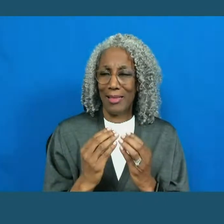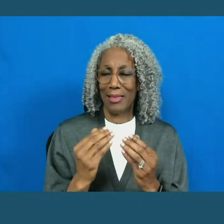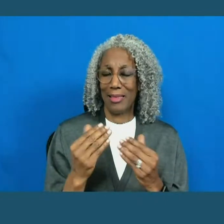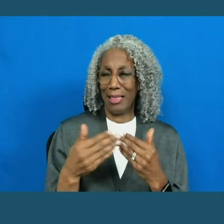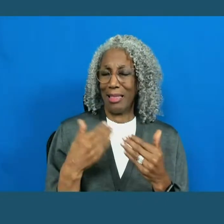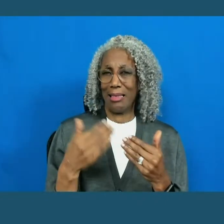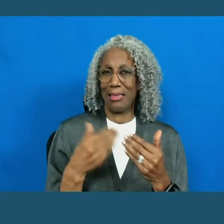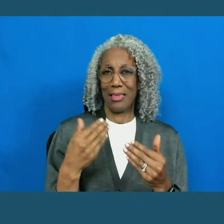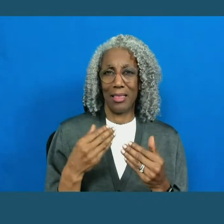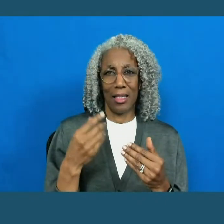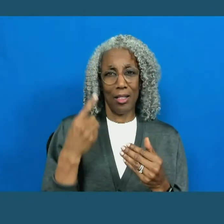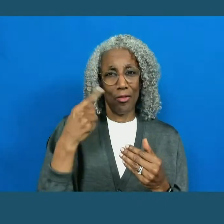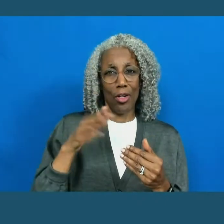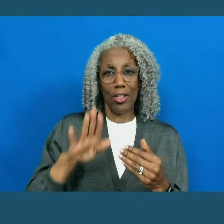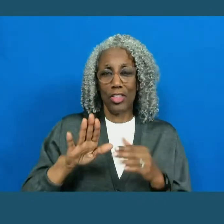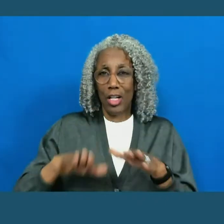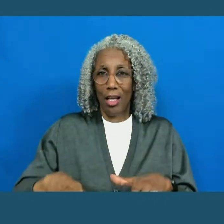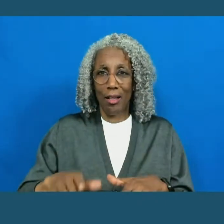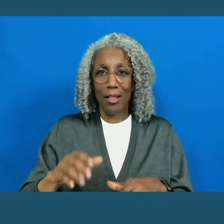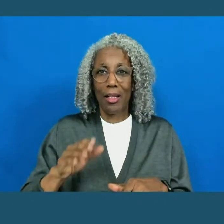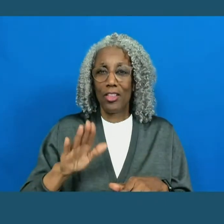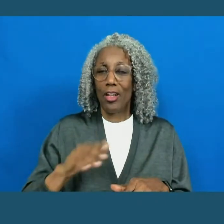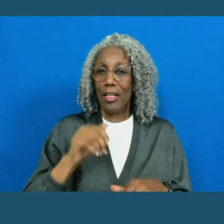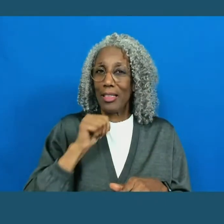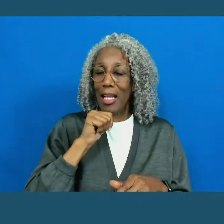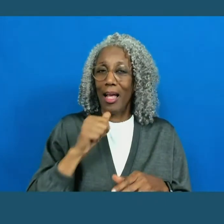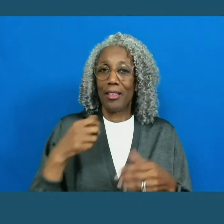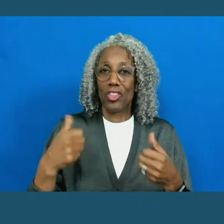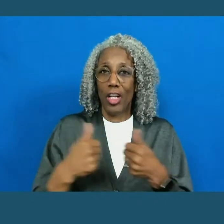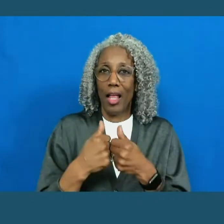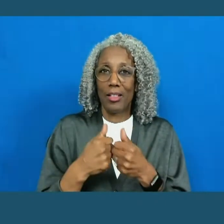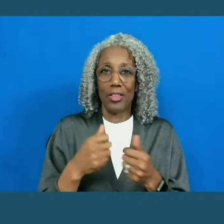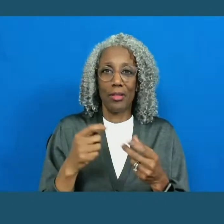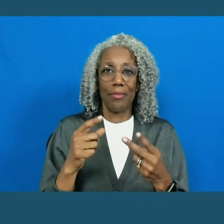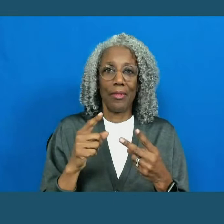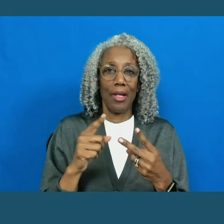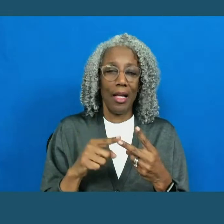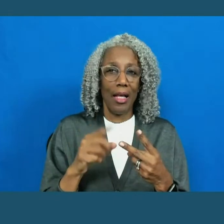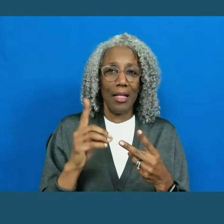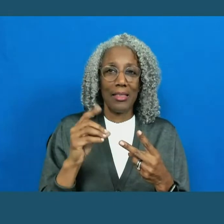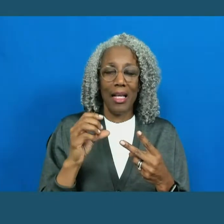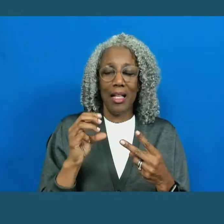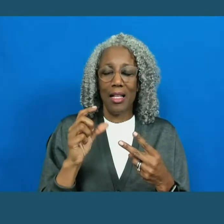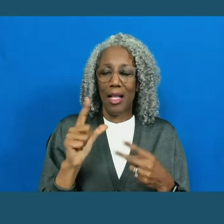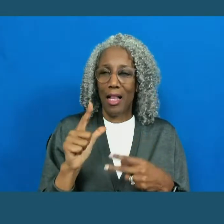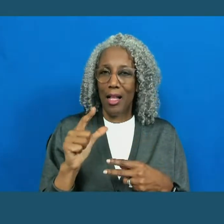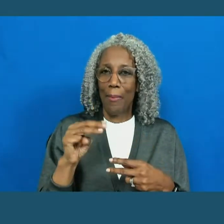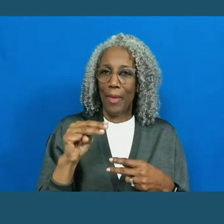or her experience was about, you know, essentially, classes being too easy and their child not